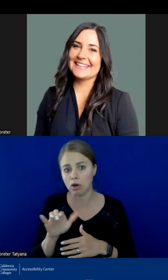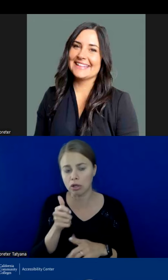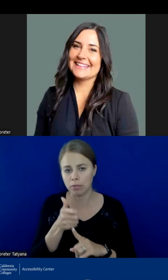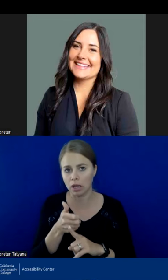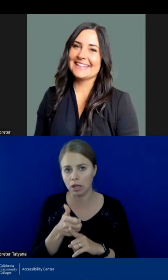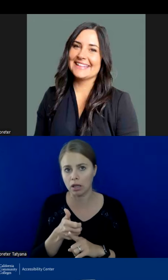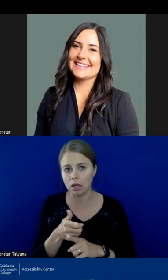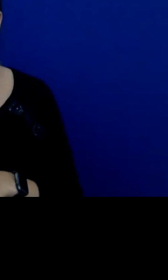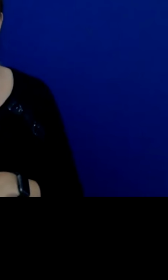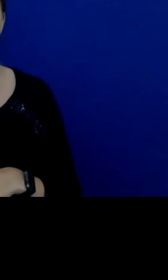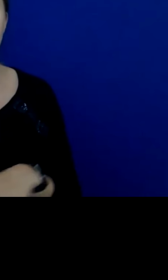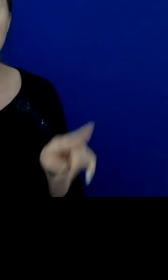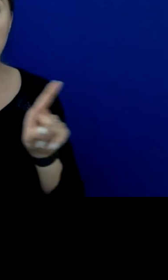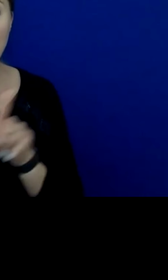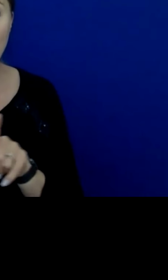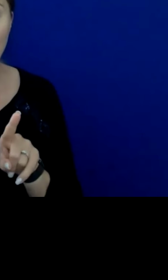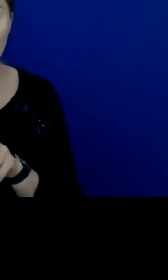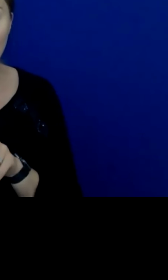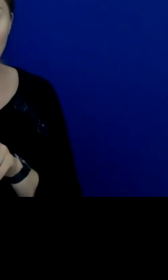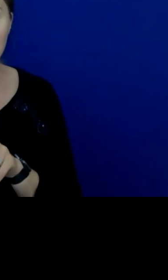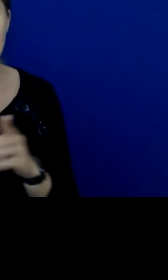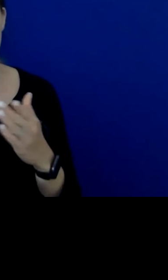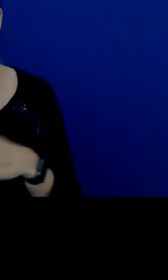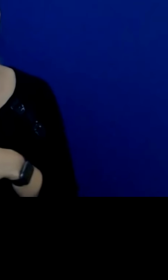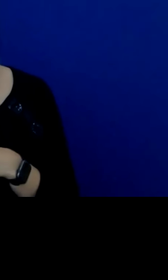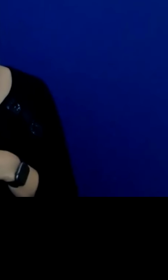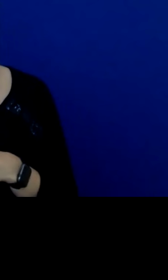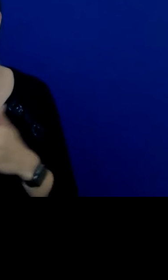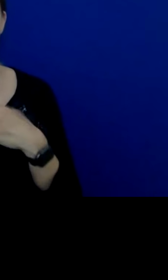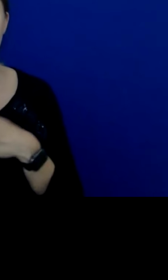And also, and thank you all we have it available in the chat,